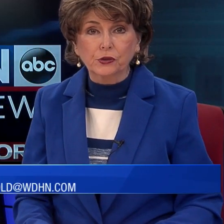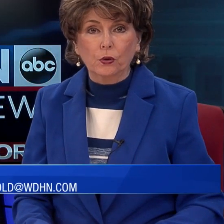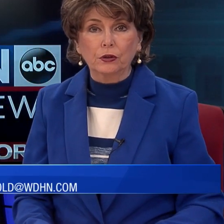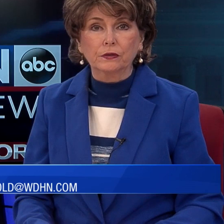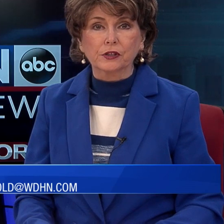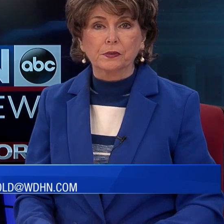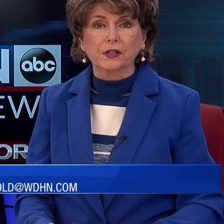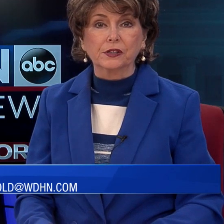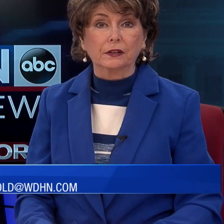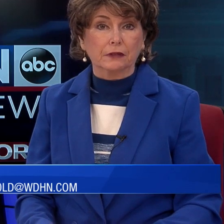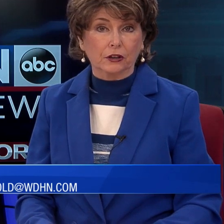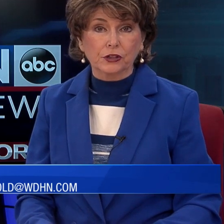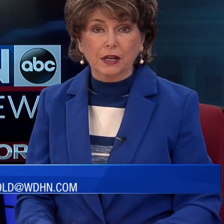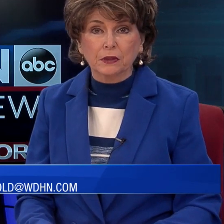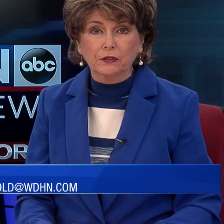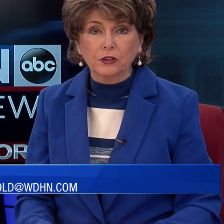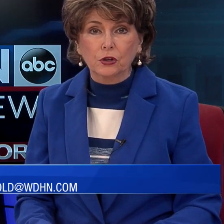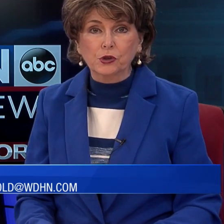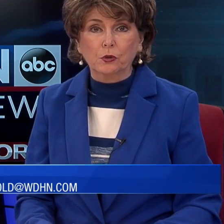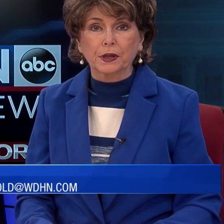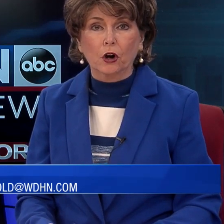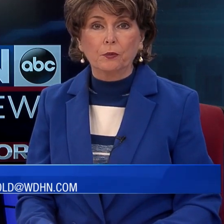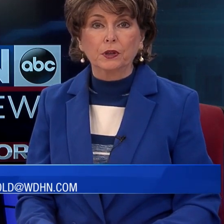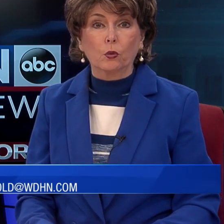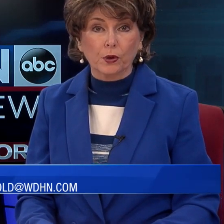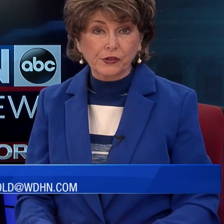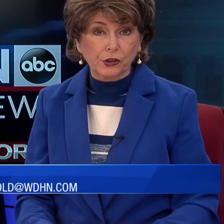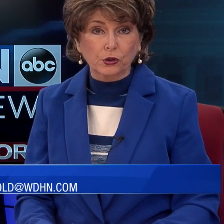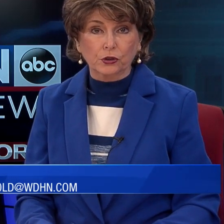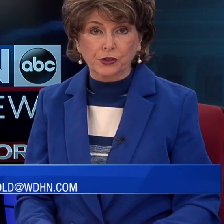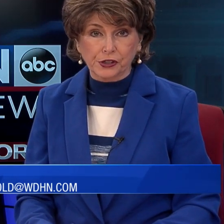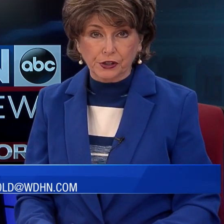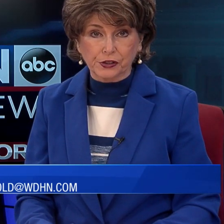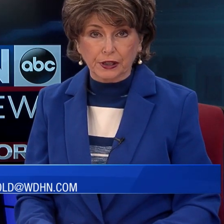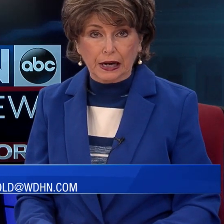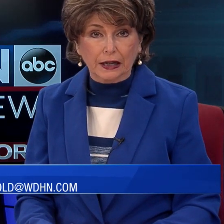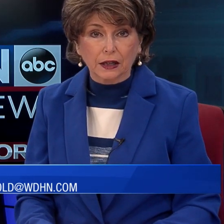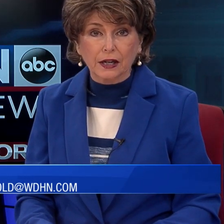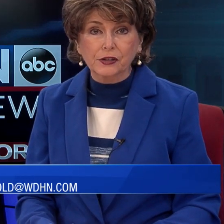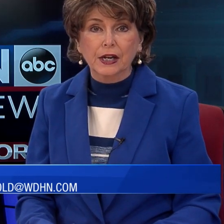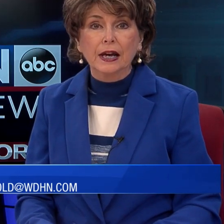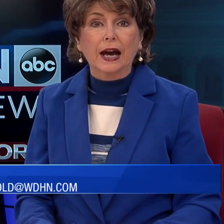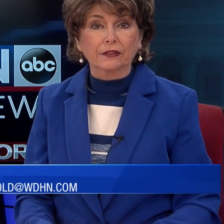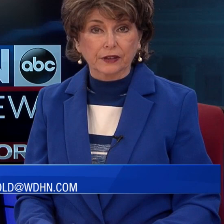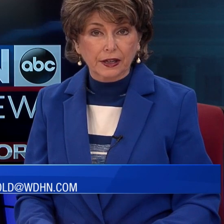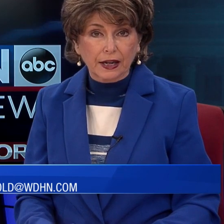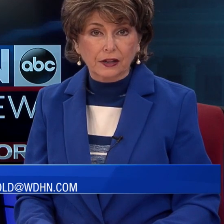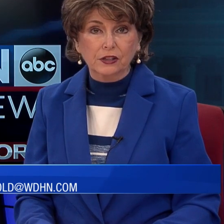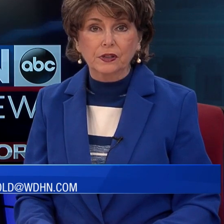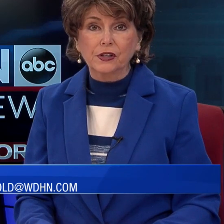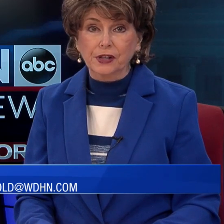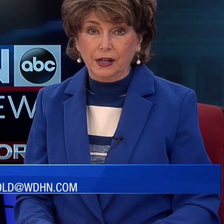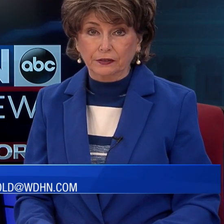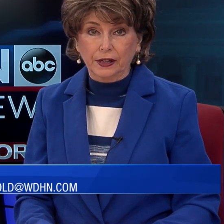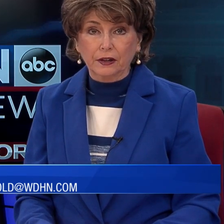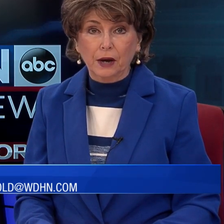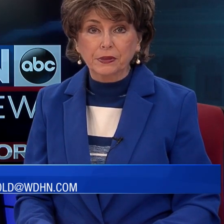31ST. THERE HAVE BEEN NO MAJOR CHANGES TO THIS ORDER. THIS MEANS THAT ENTERTAINMENT VENUES WILL BE OPEN WITH SOCIAL DISTANCING GUIDLINES.